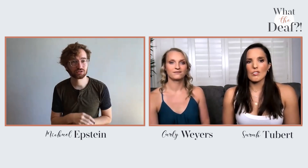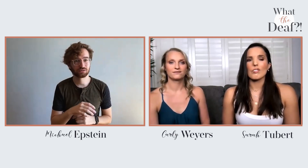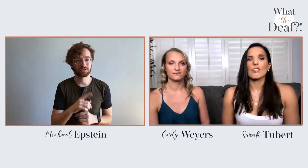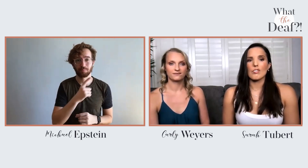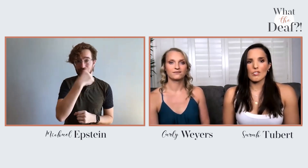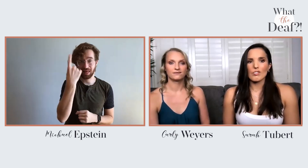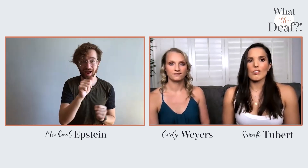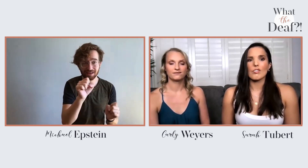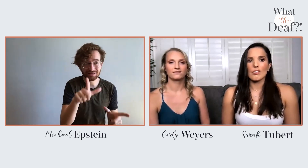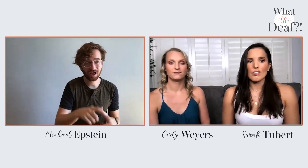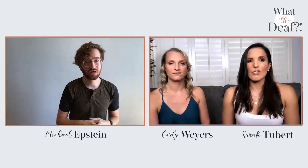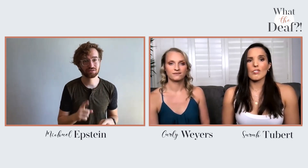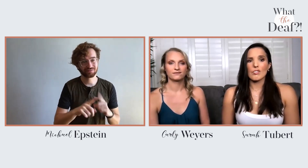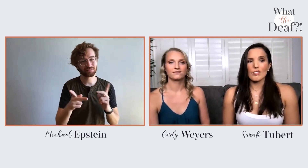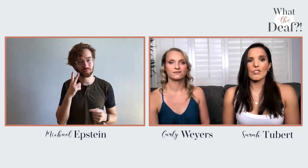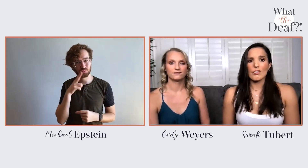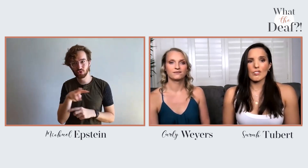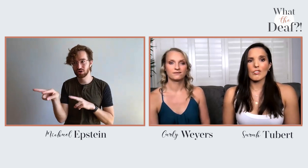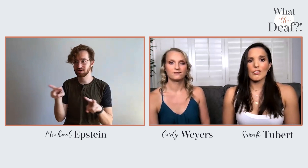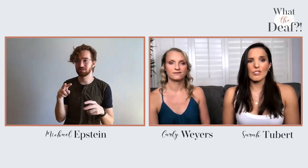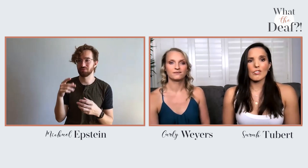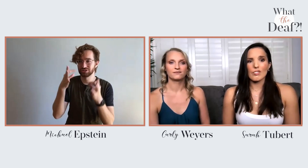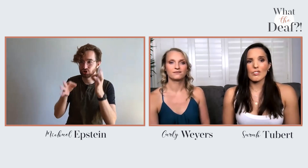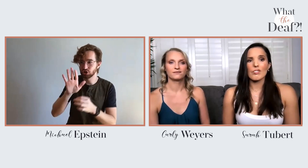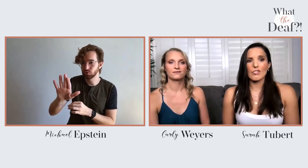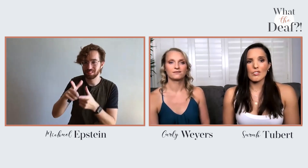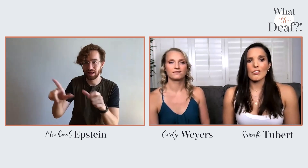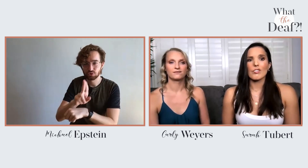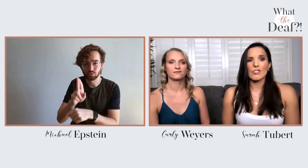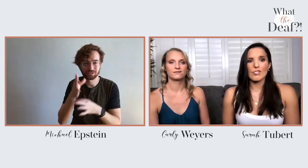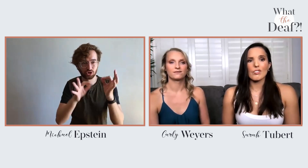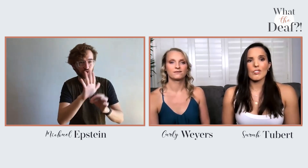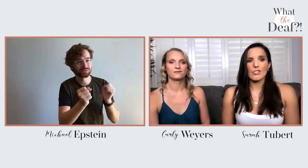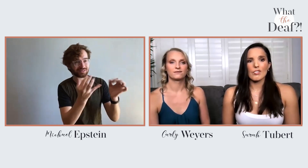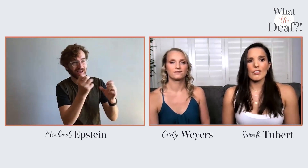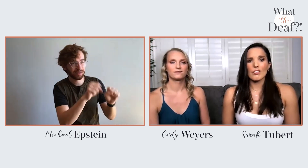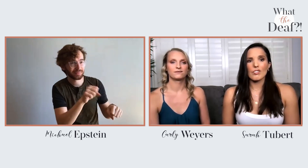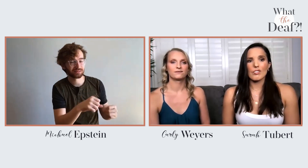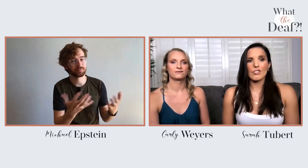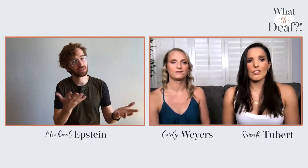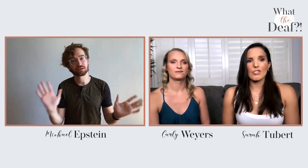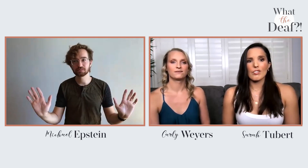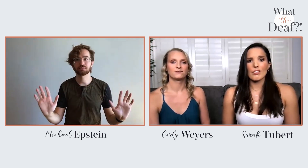that signing exact English, and then here's people over here that use Black Sign Language, BASL.